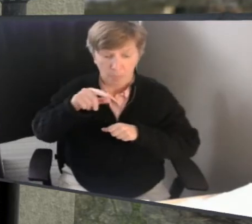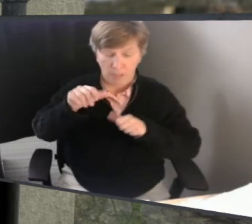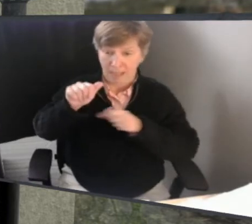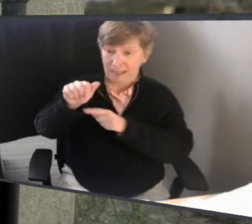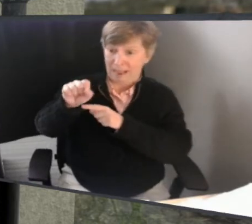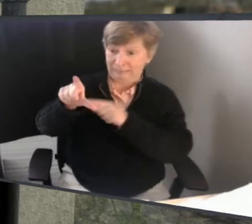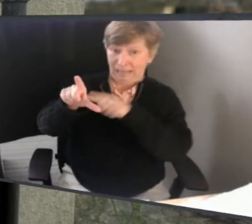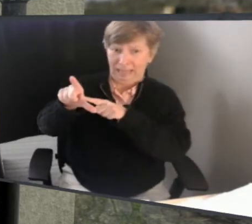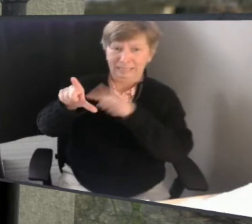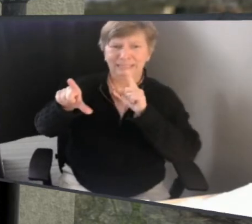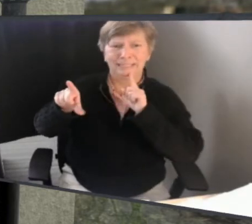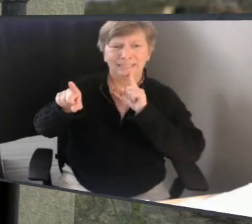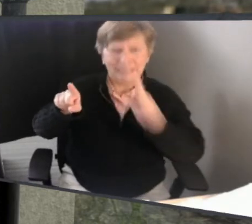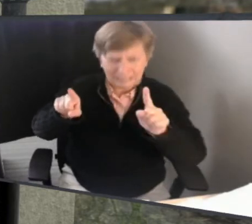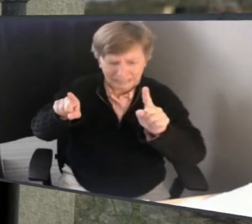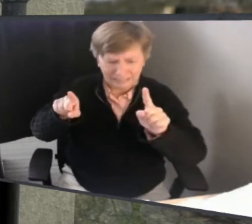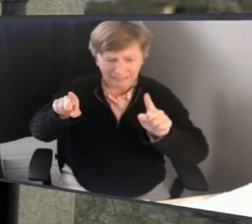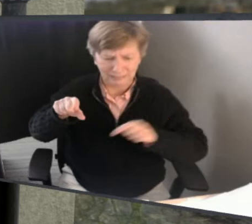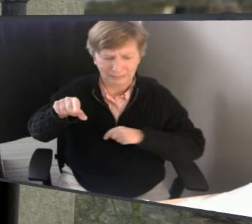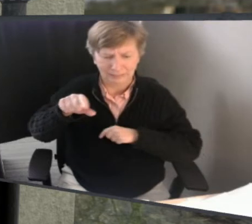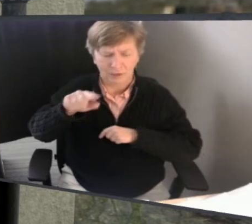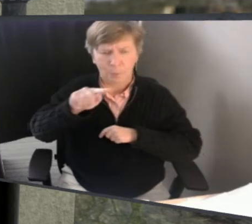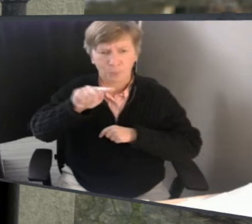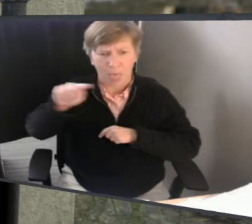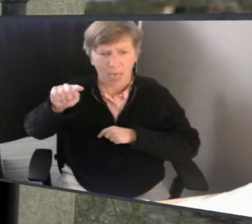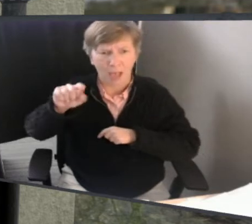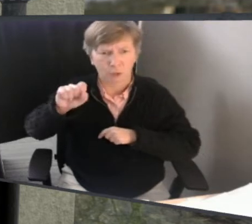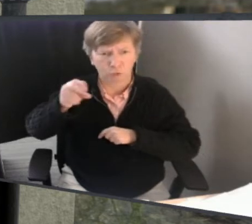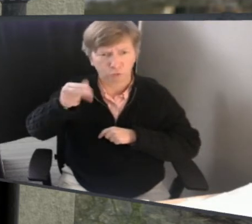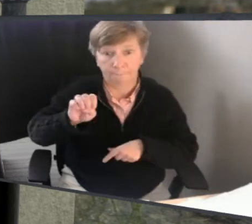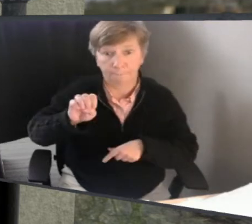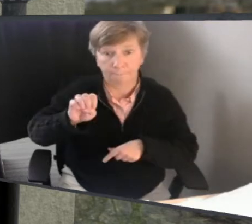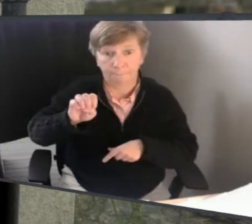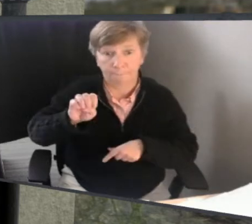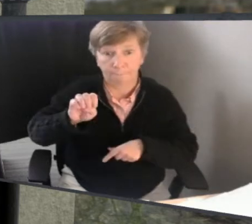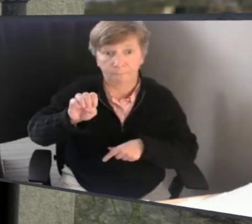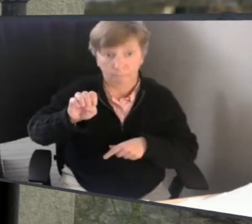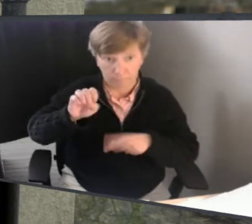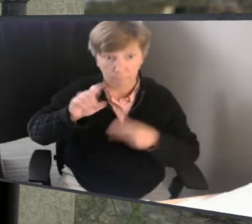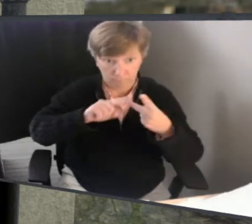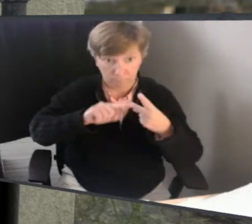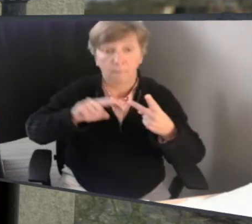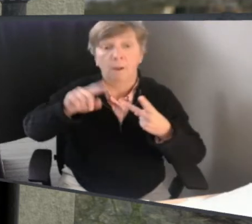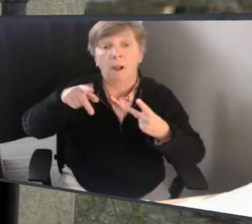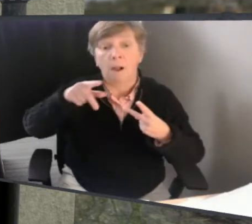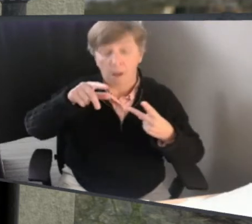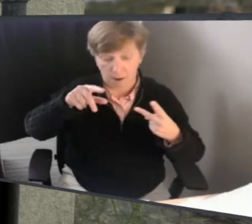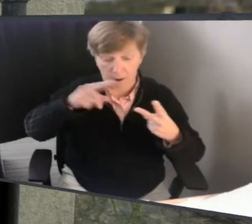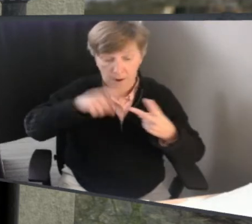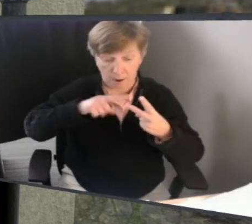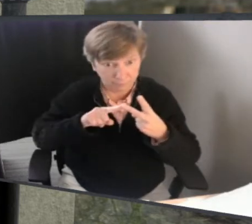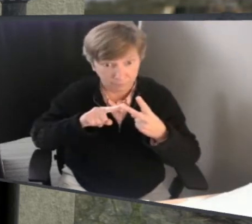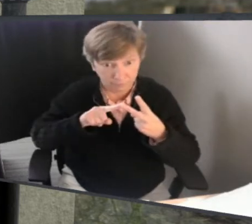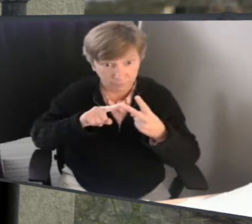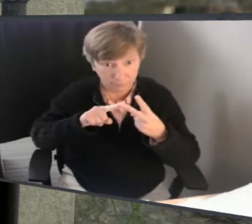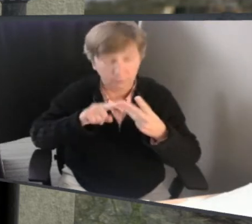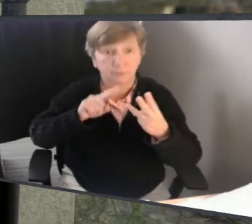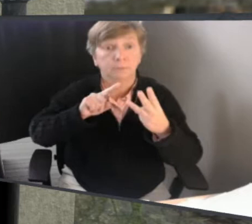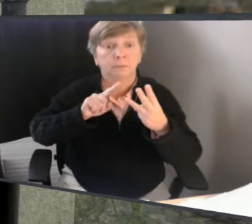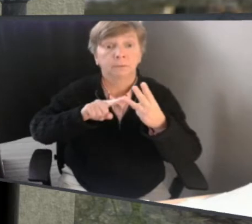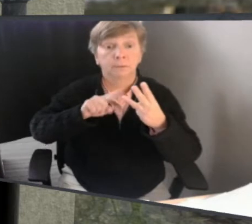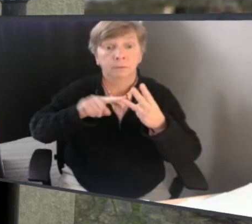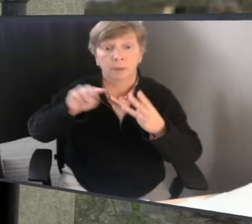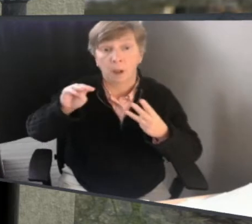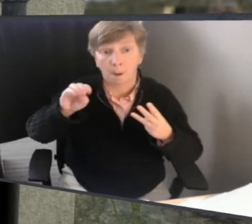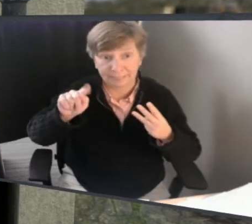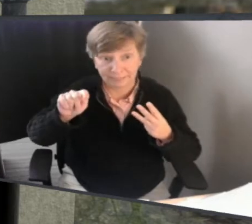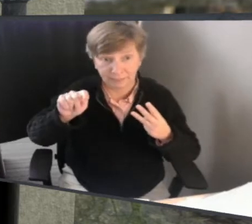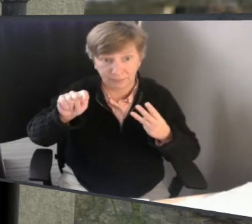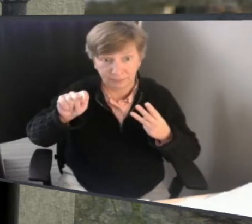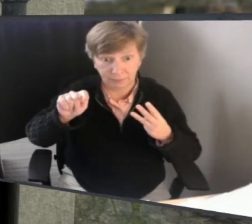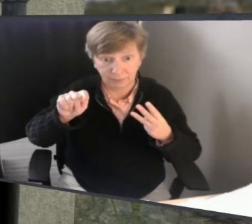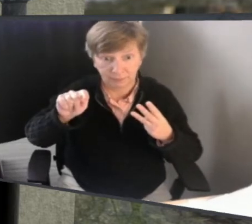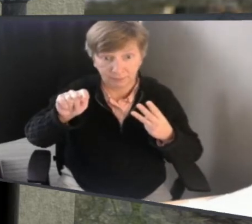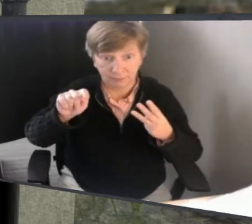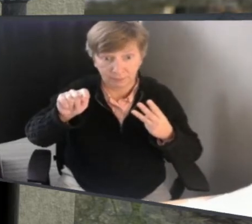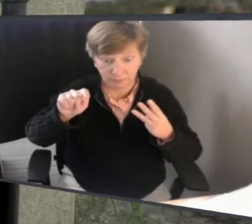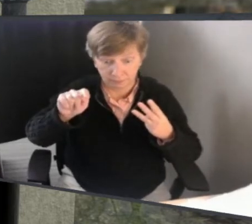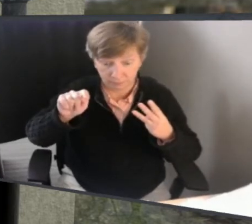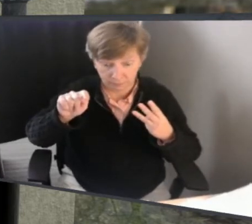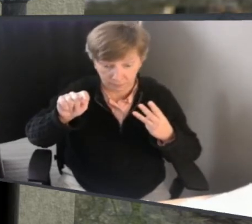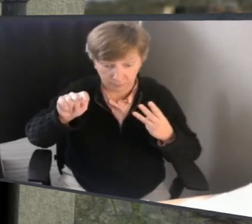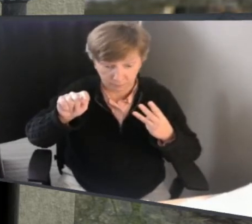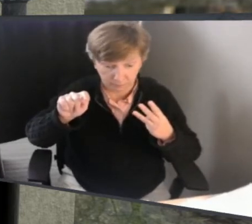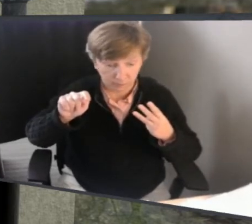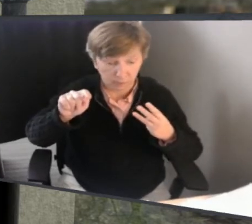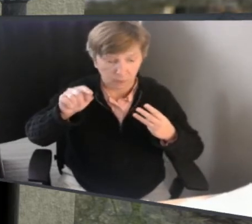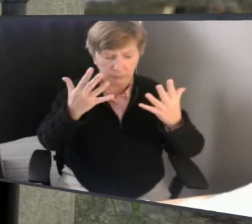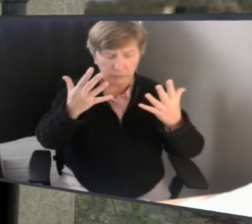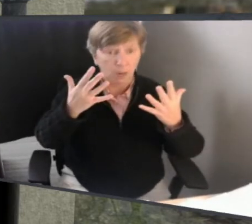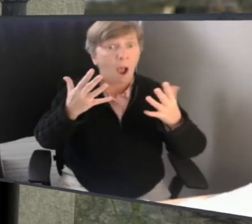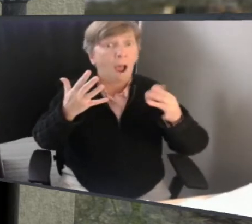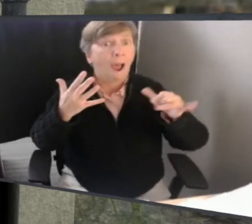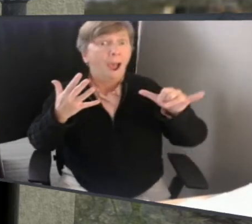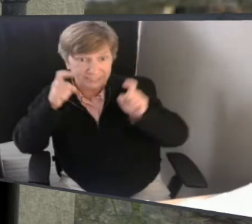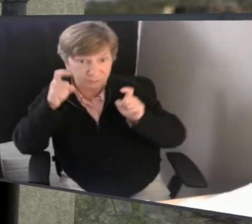the Deaf explains that ASL, American Sign Language -- ASL is the shape, the placement, the movement, as